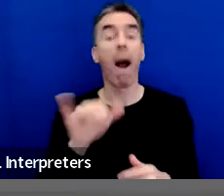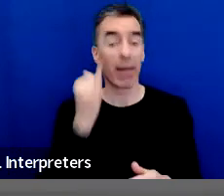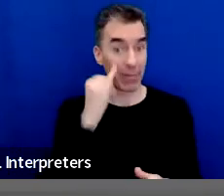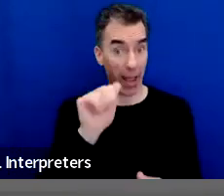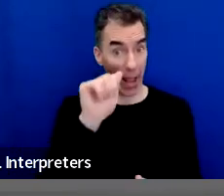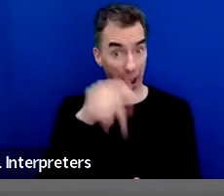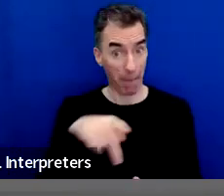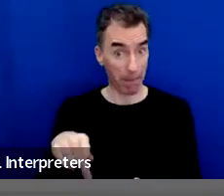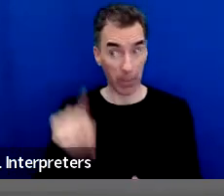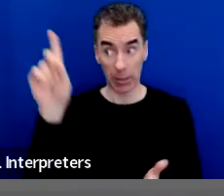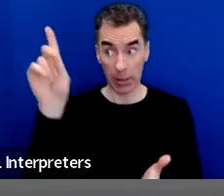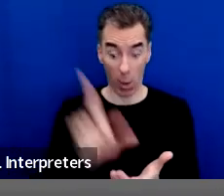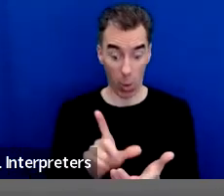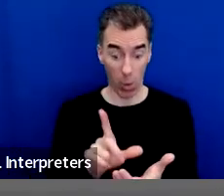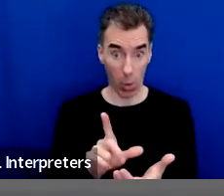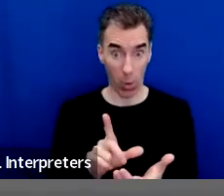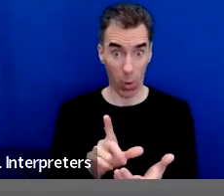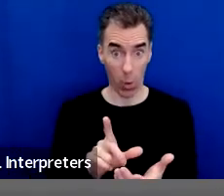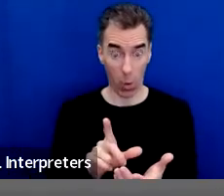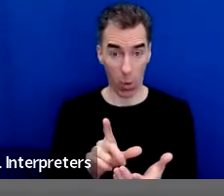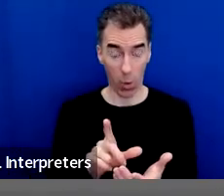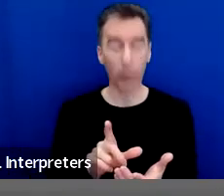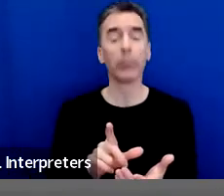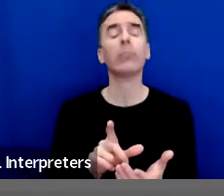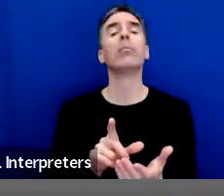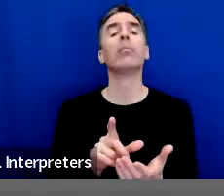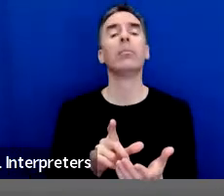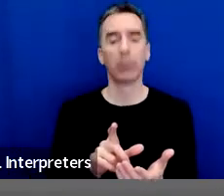they can read, they can download the text to their app,